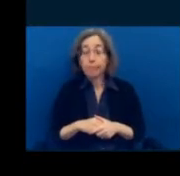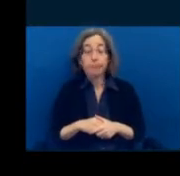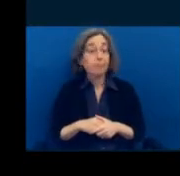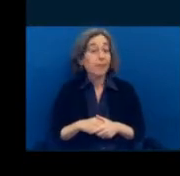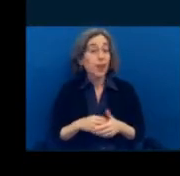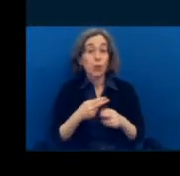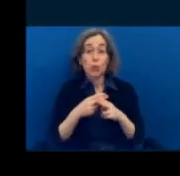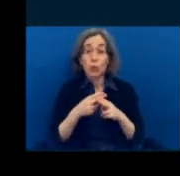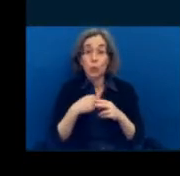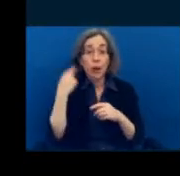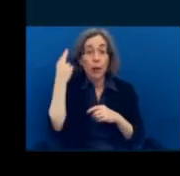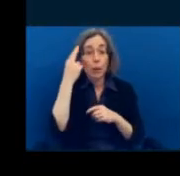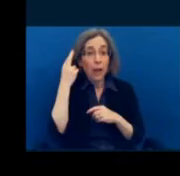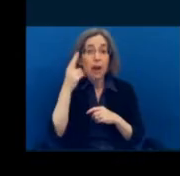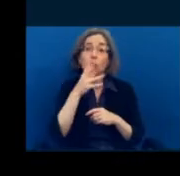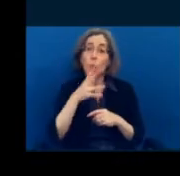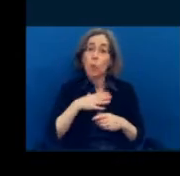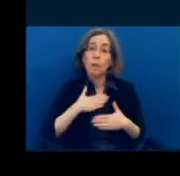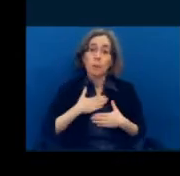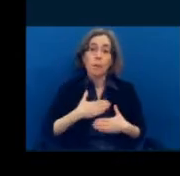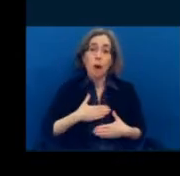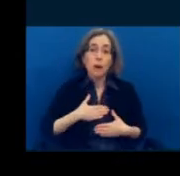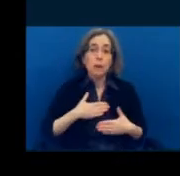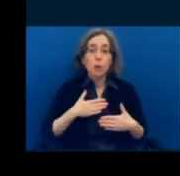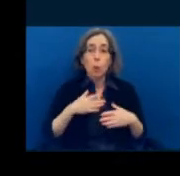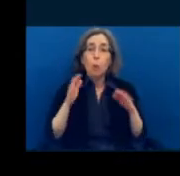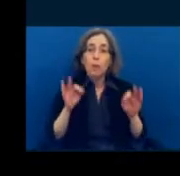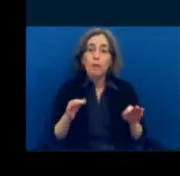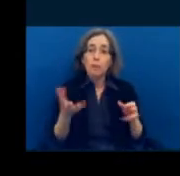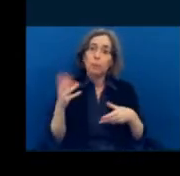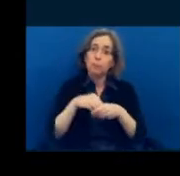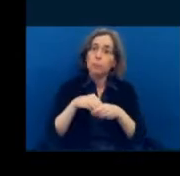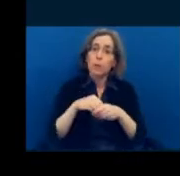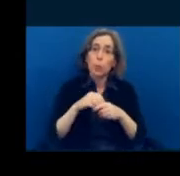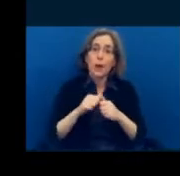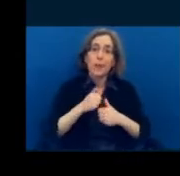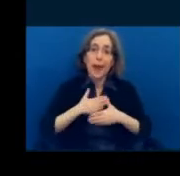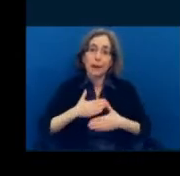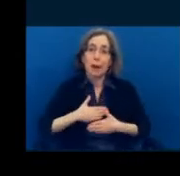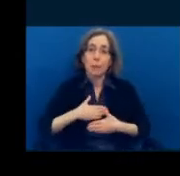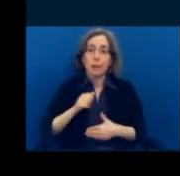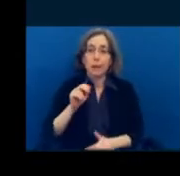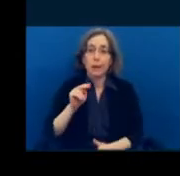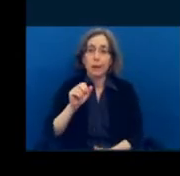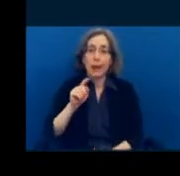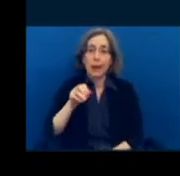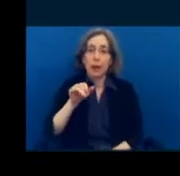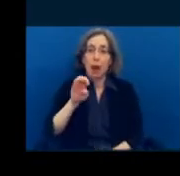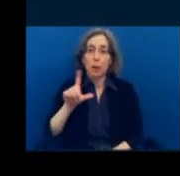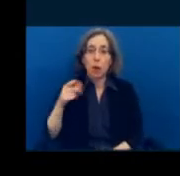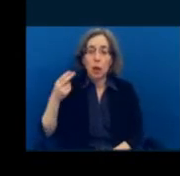ALTHOUGH WOMEN'S BODY VS BEEN A PART OF ANATOMICAL HISTORY FROM CONCEPTION, IT WAS USUALLY AT THE REPRODUCTIVE OTHER BODY TO